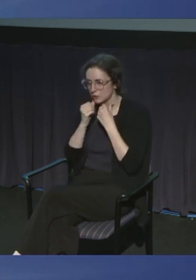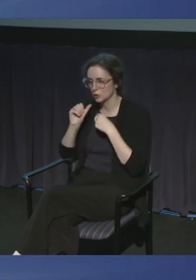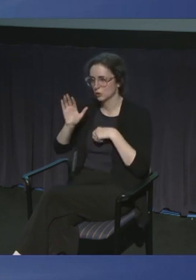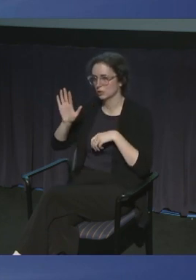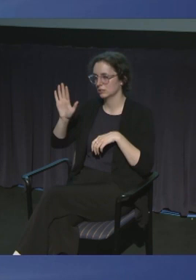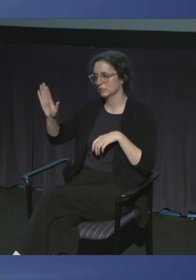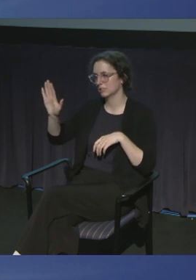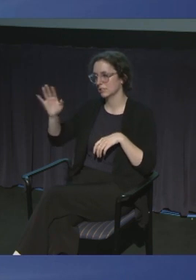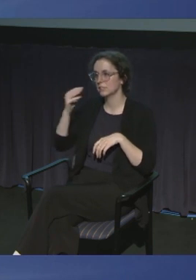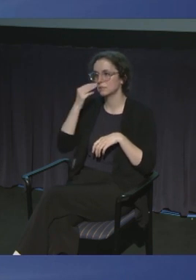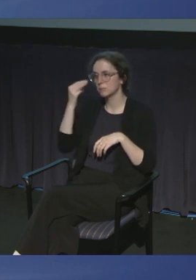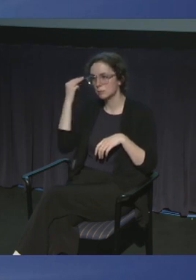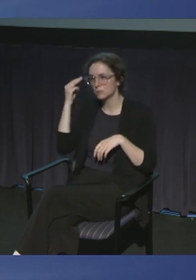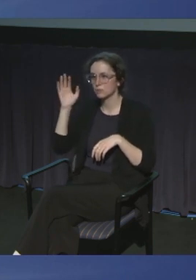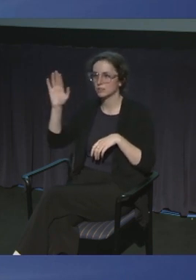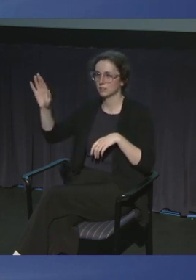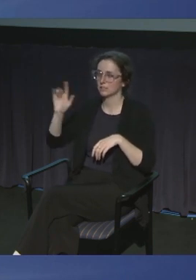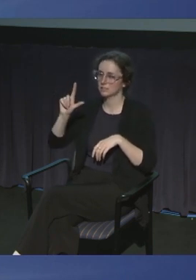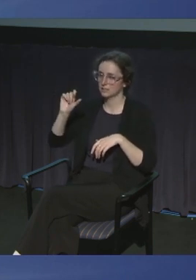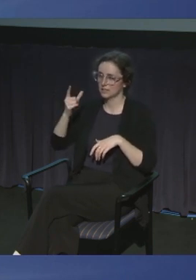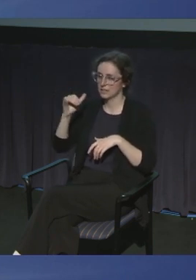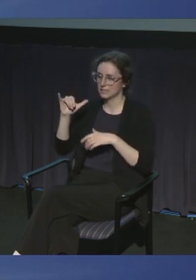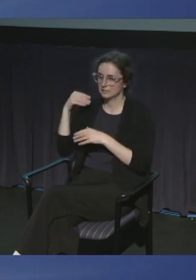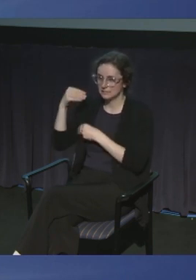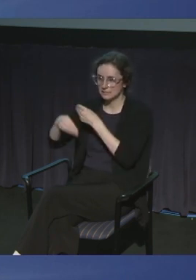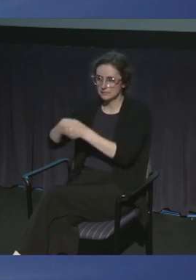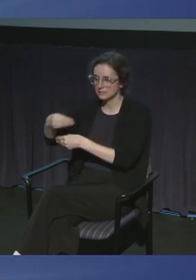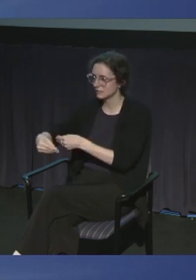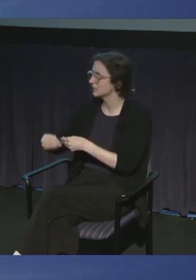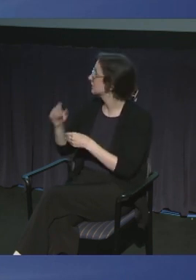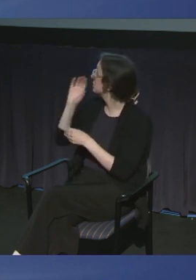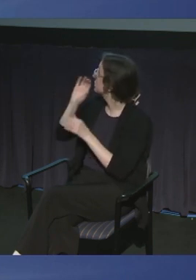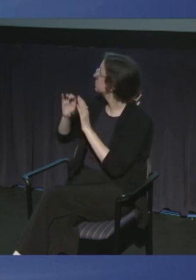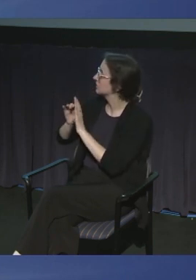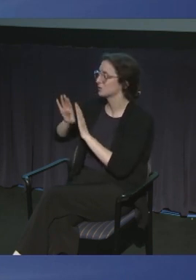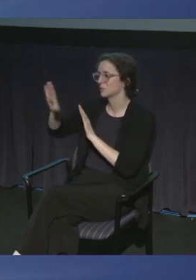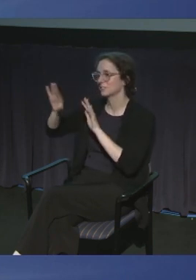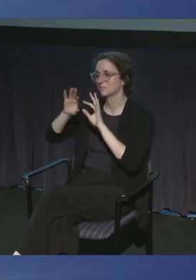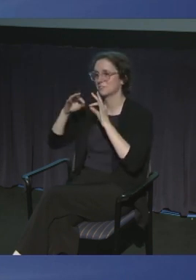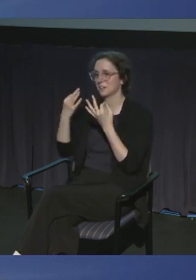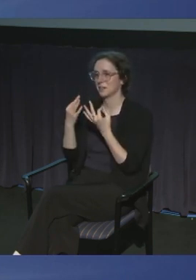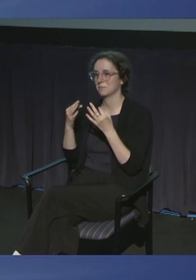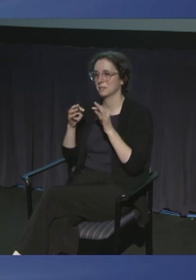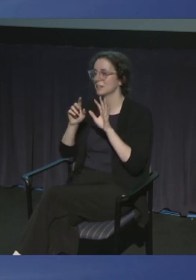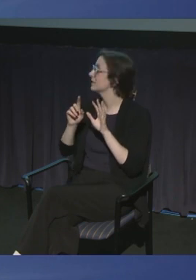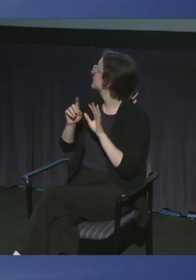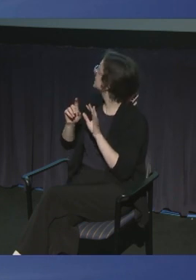MEMORY AND LEGACY. THIS IS A PICTURE OF HIS FAMILY. HIS